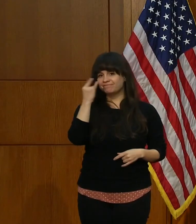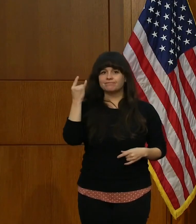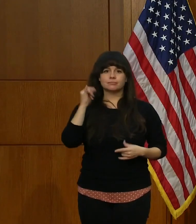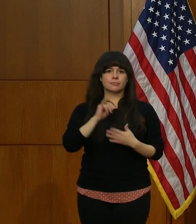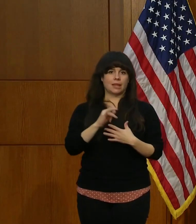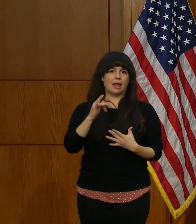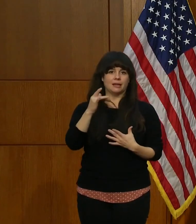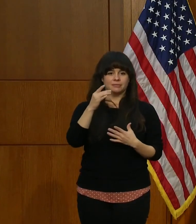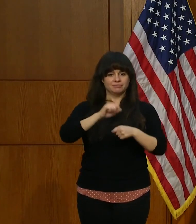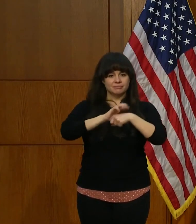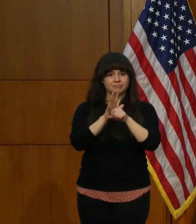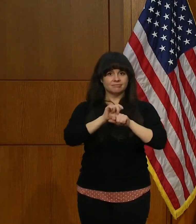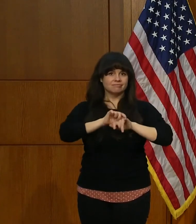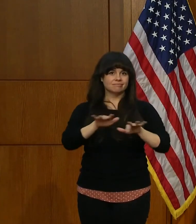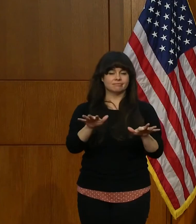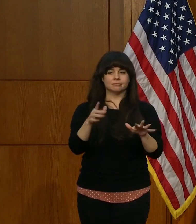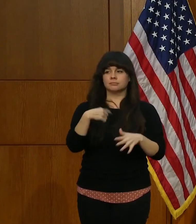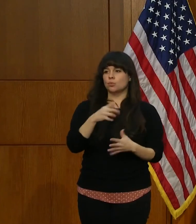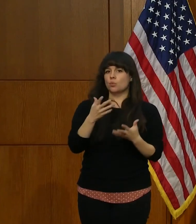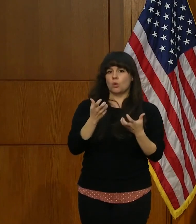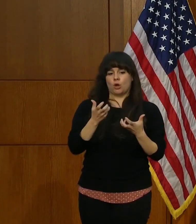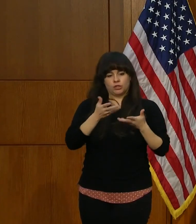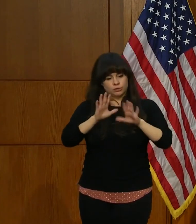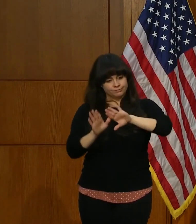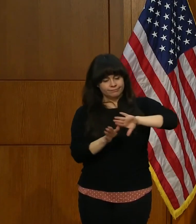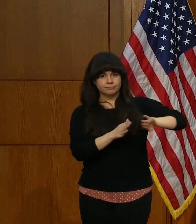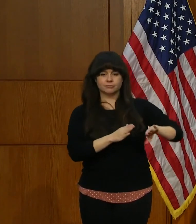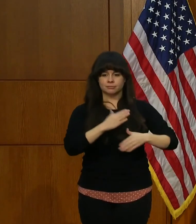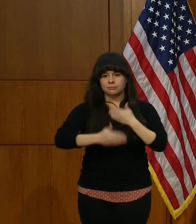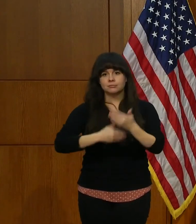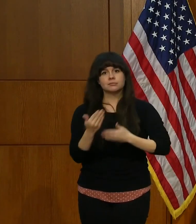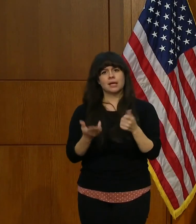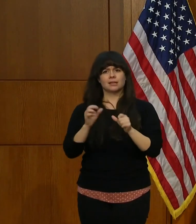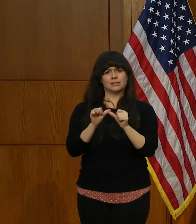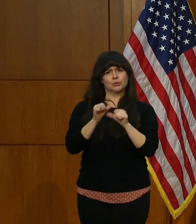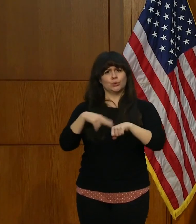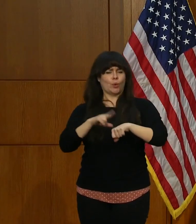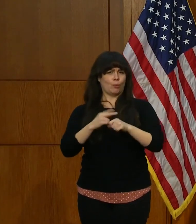THE COUNTRY IS TIRED OF THE PANDEMIC. WE ALL WANT TO PUT